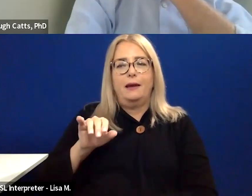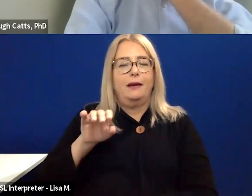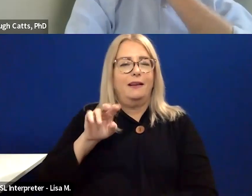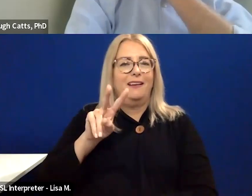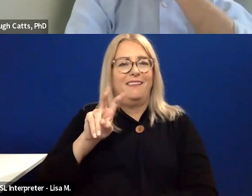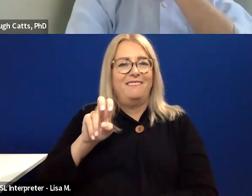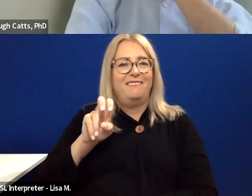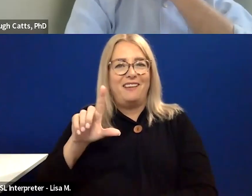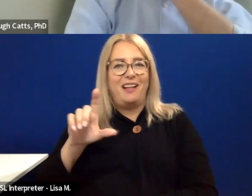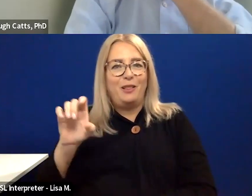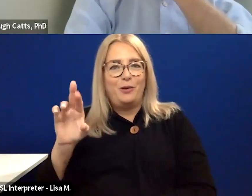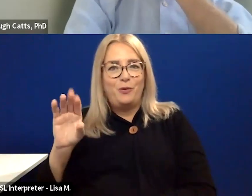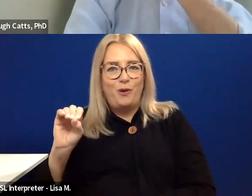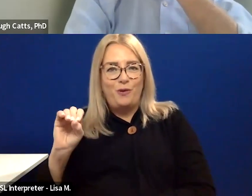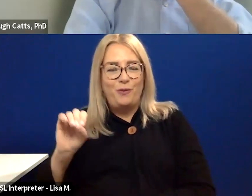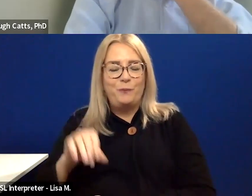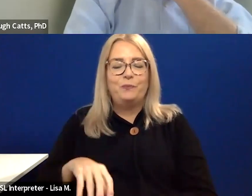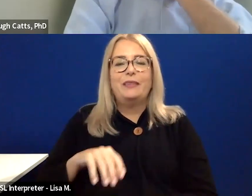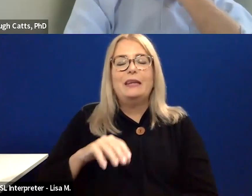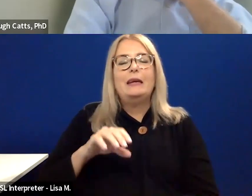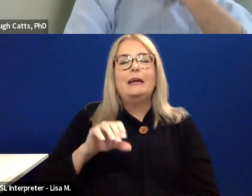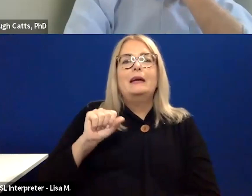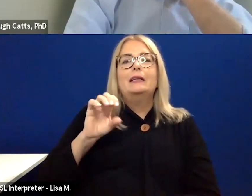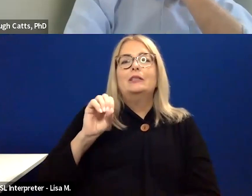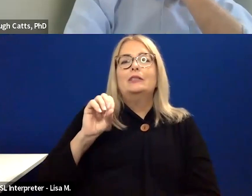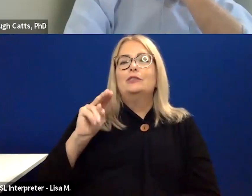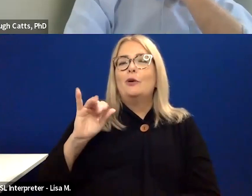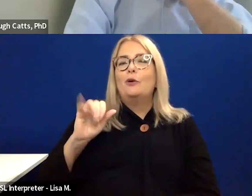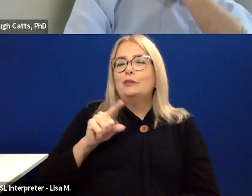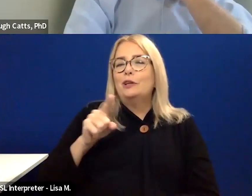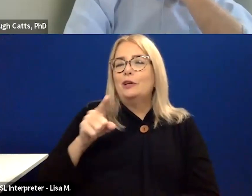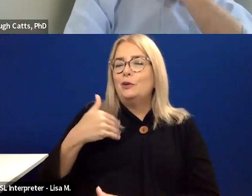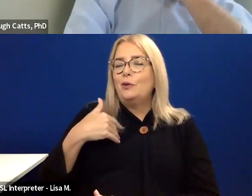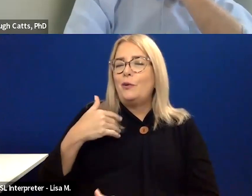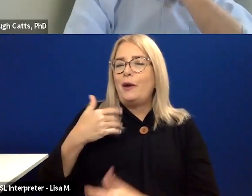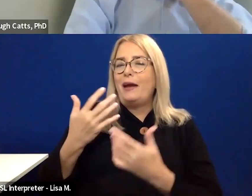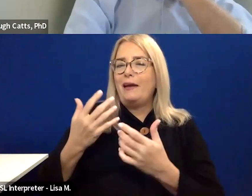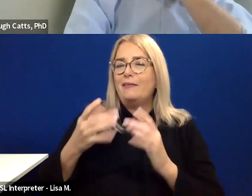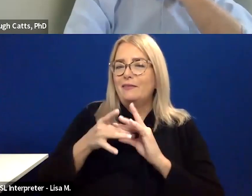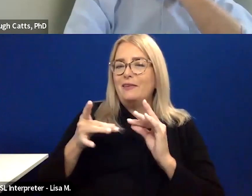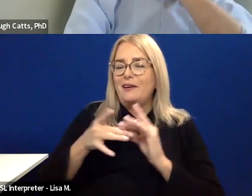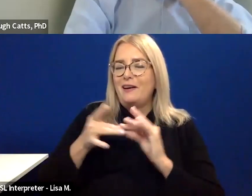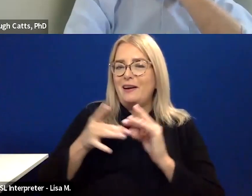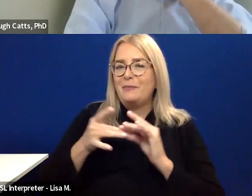you look like you have something else that you want to say before we turn our eye to assessment